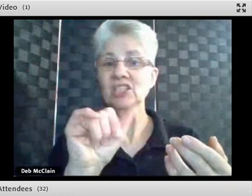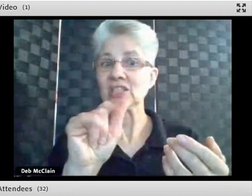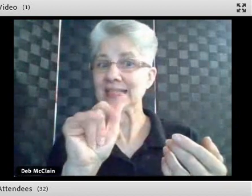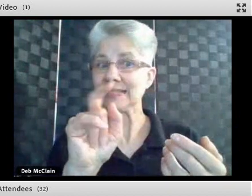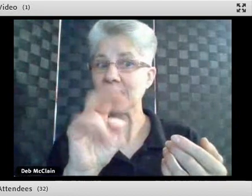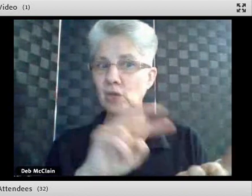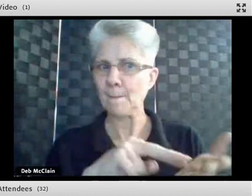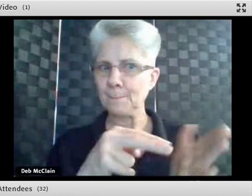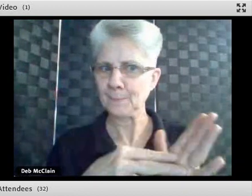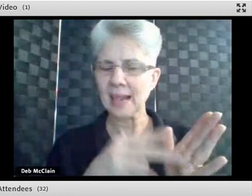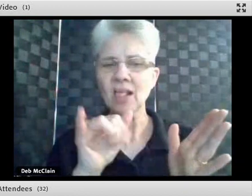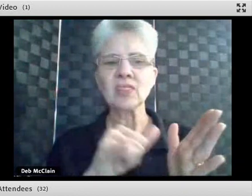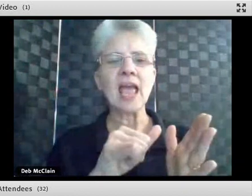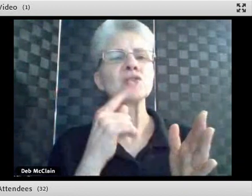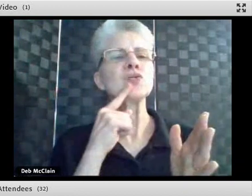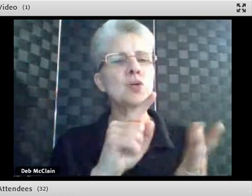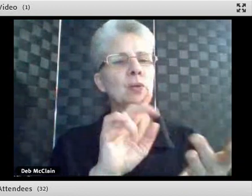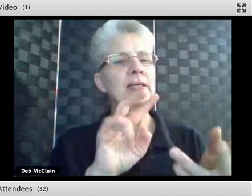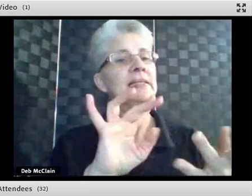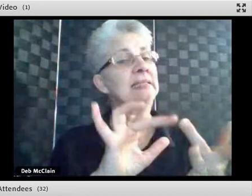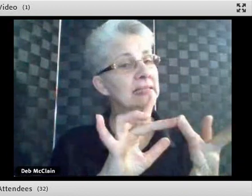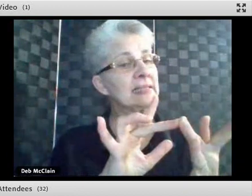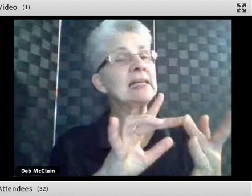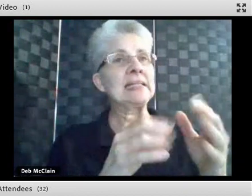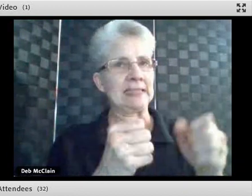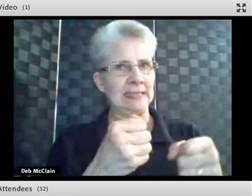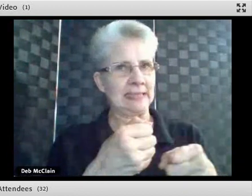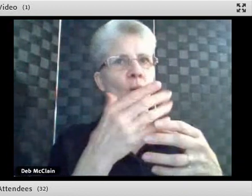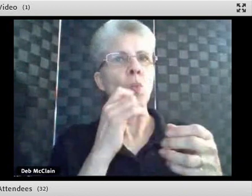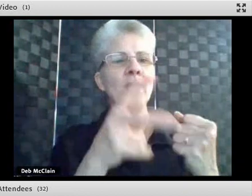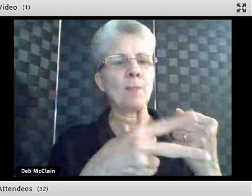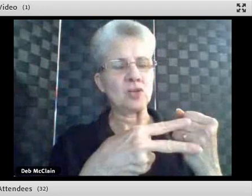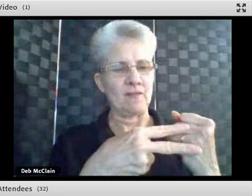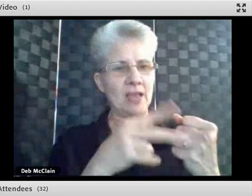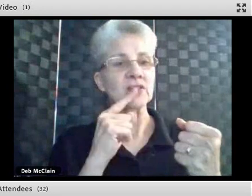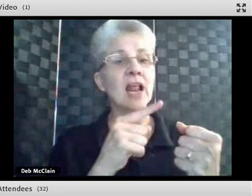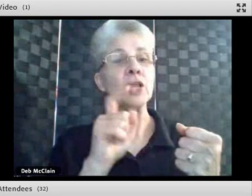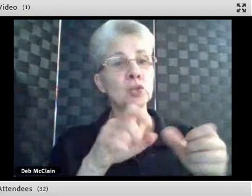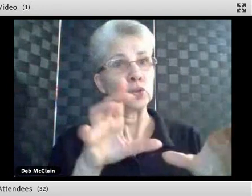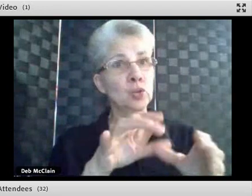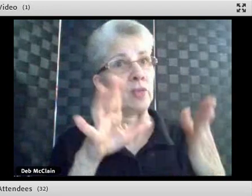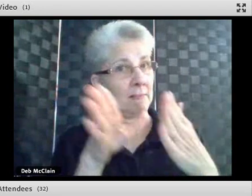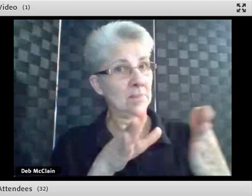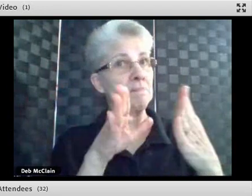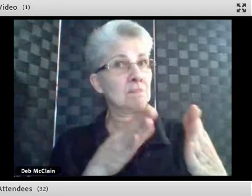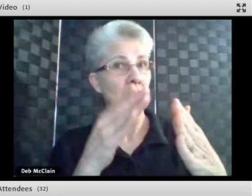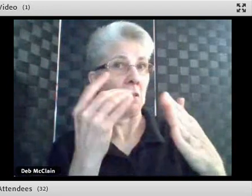Again, you can digitize with preservation in mind, and you certainly should when you are doing digitization projects.